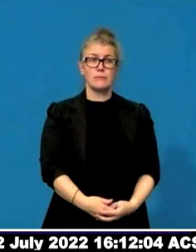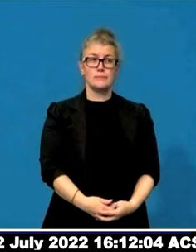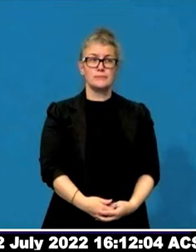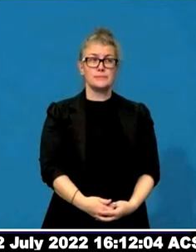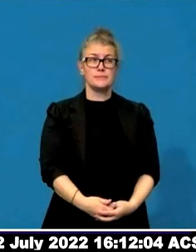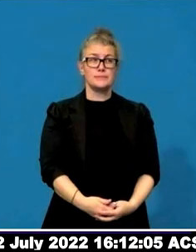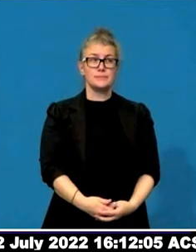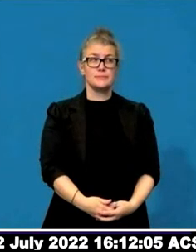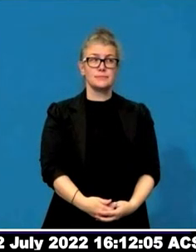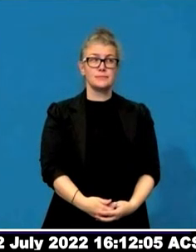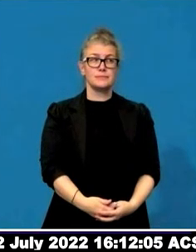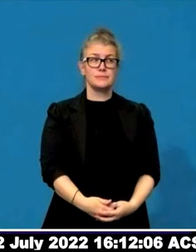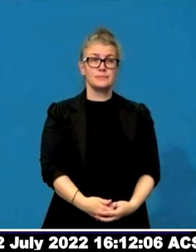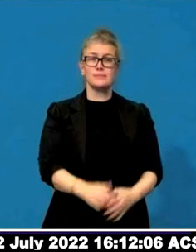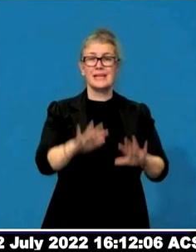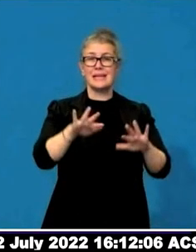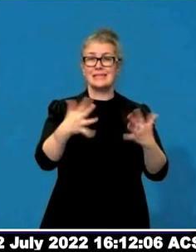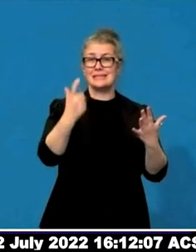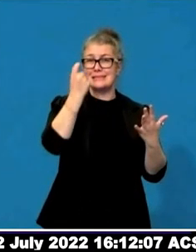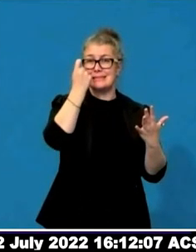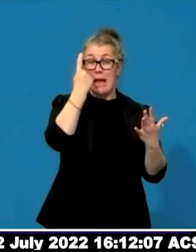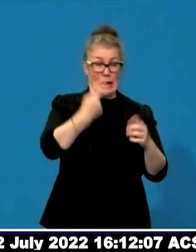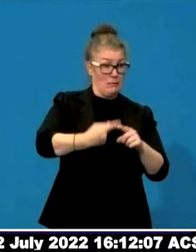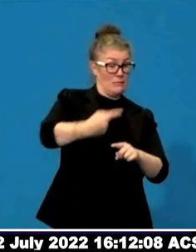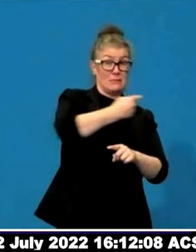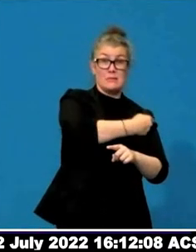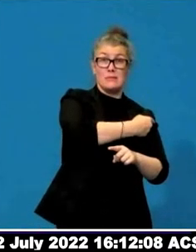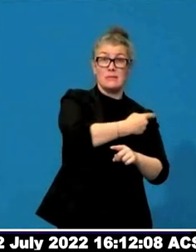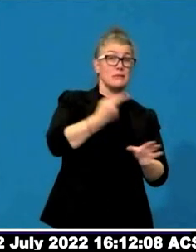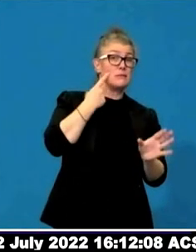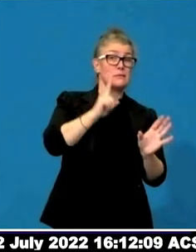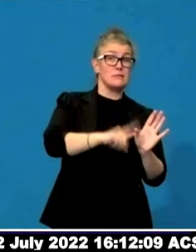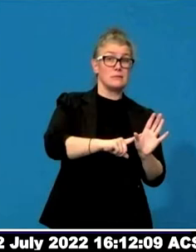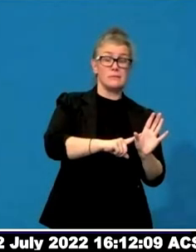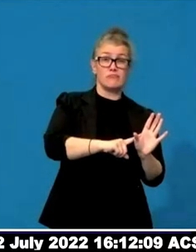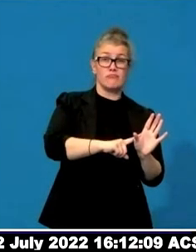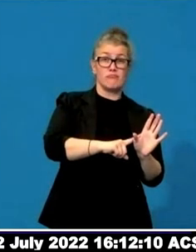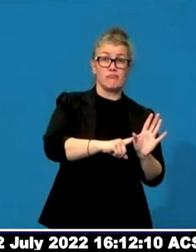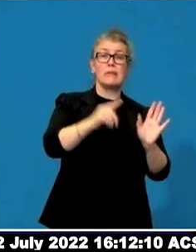Better understanding back then. So you better understanding now? Yeah.